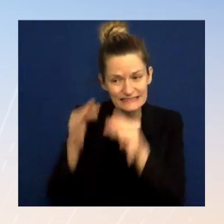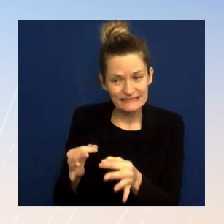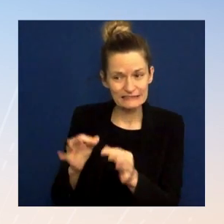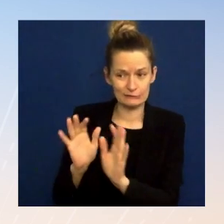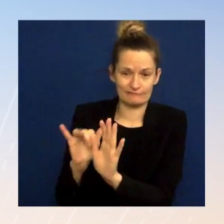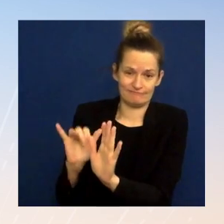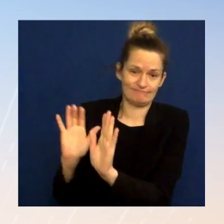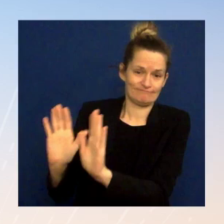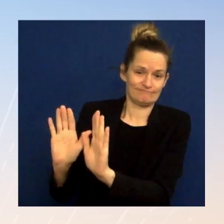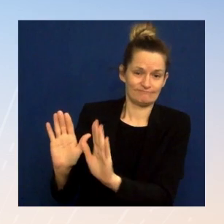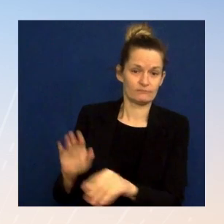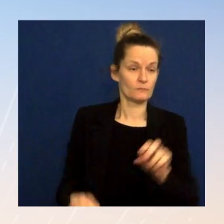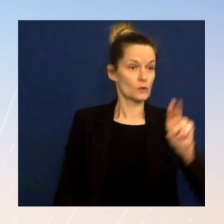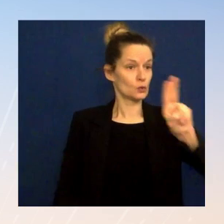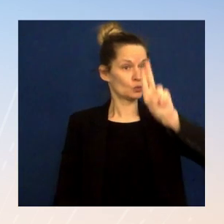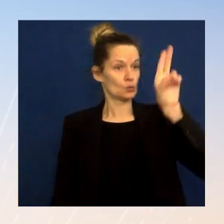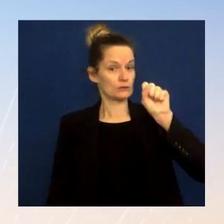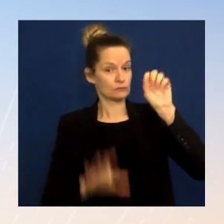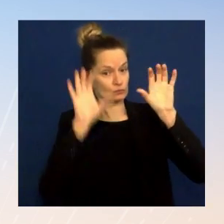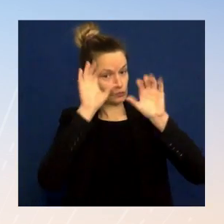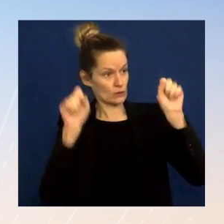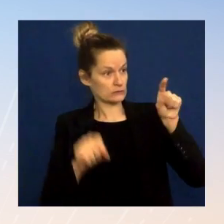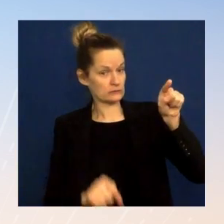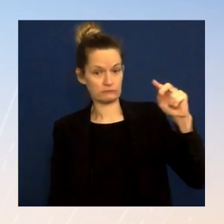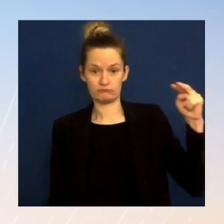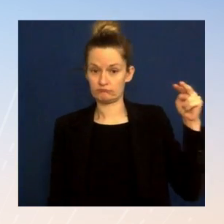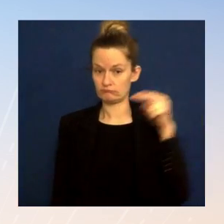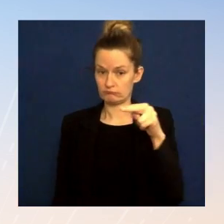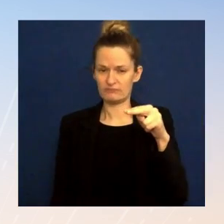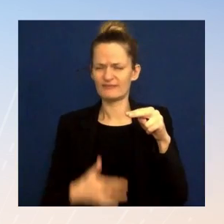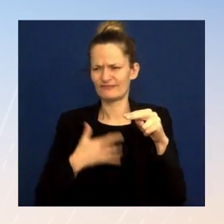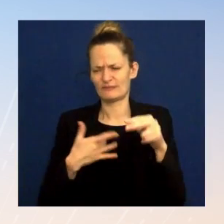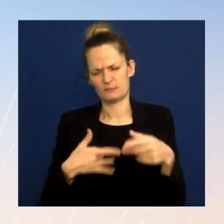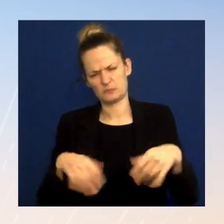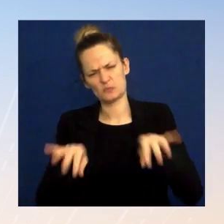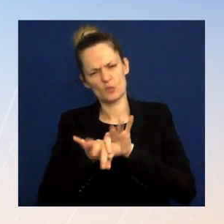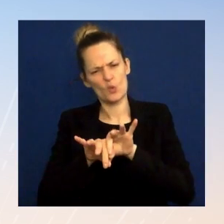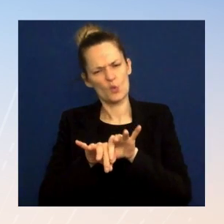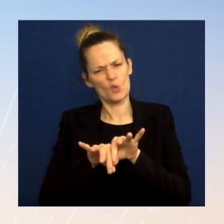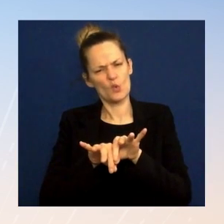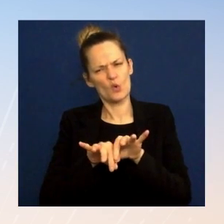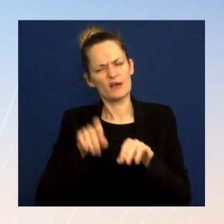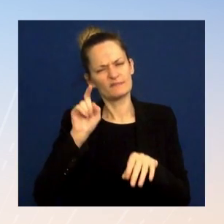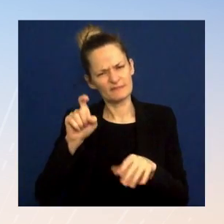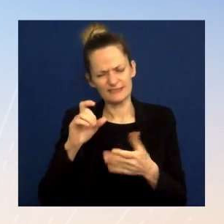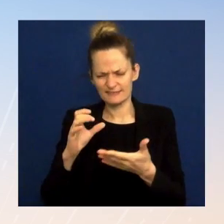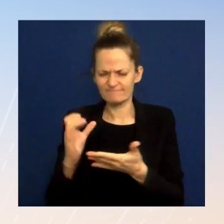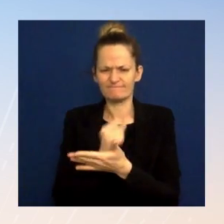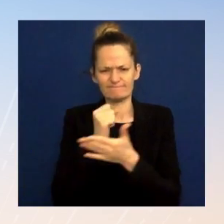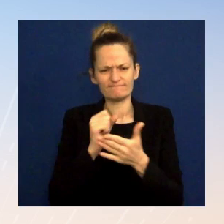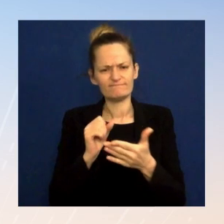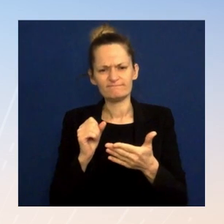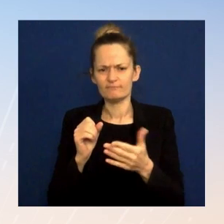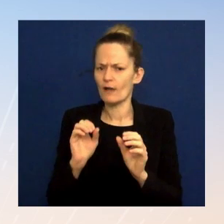President Biden does believe it's important that he have the opportunity to have a face-to-face engagement with Xi Jinping.